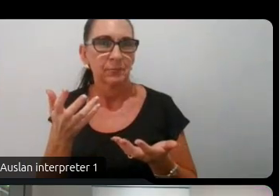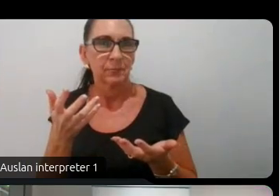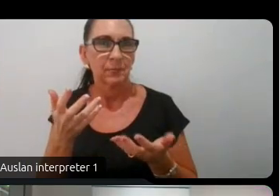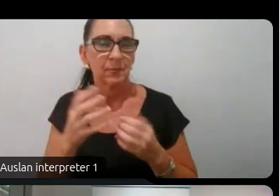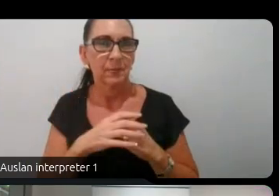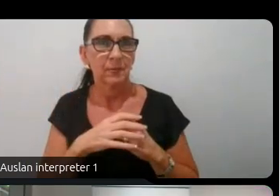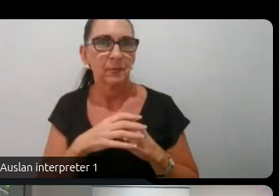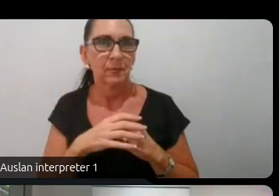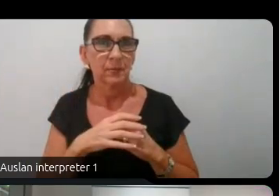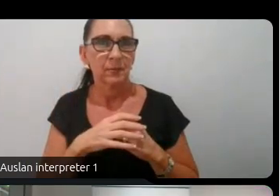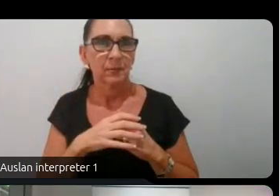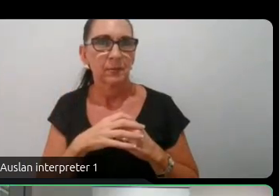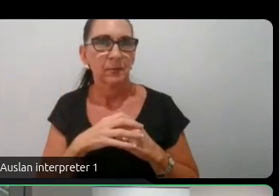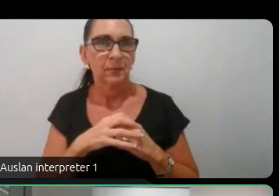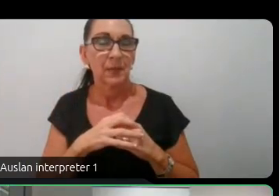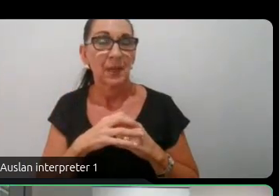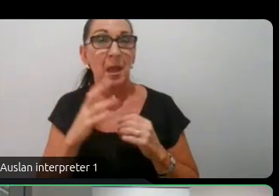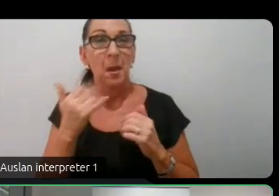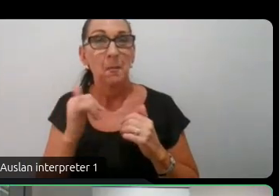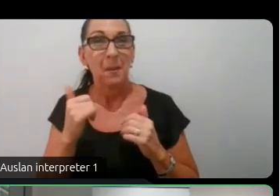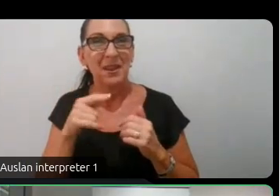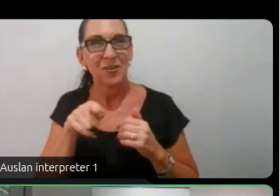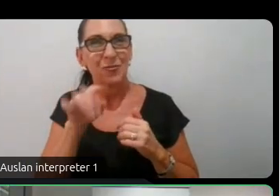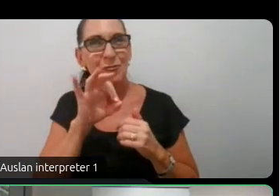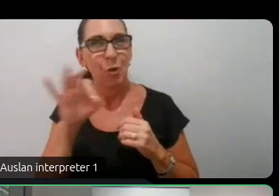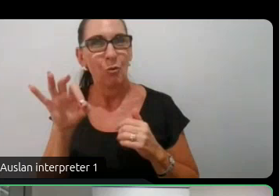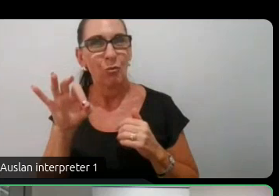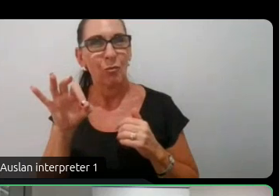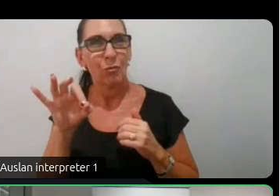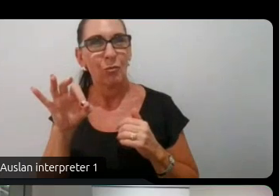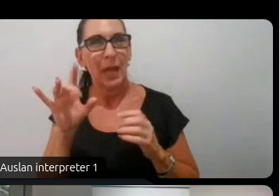even though it might not be specifically stated, if it falls into kind of the categories which are